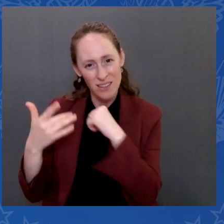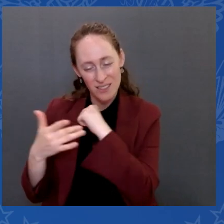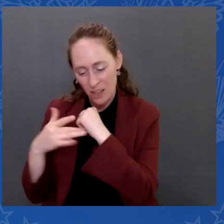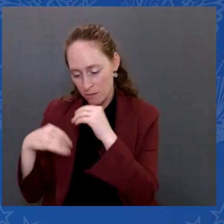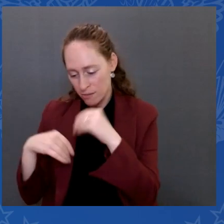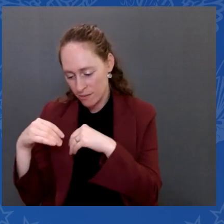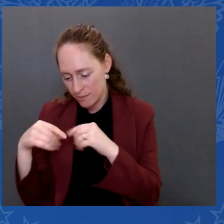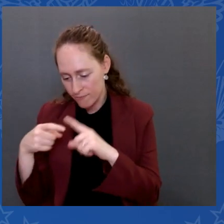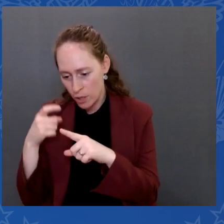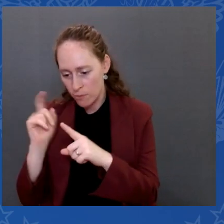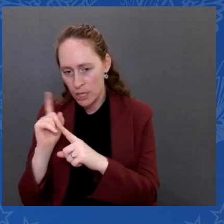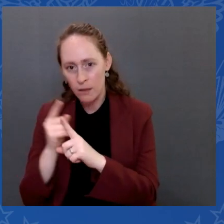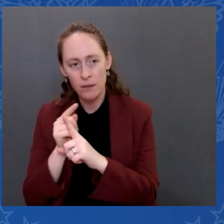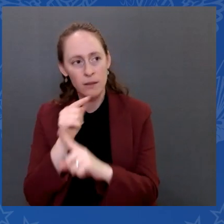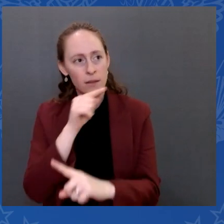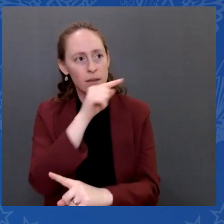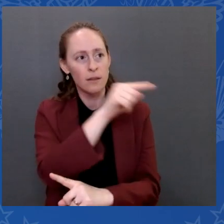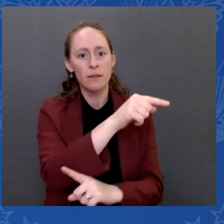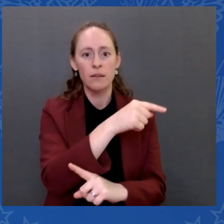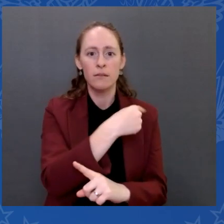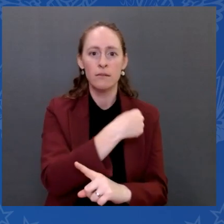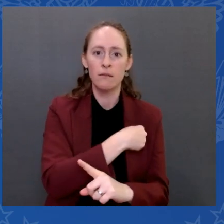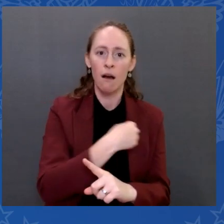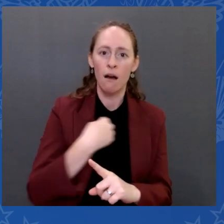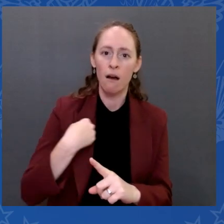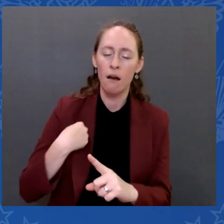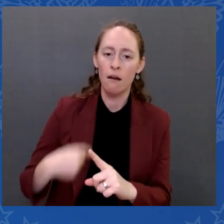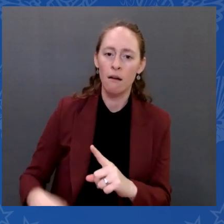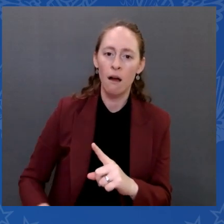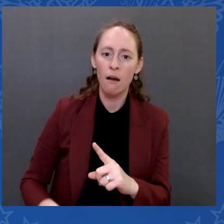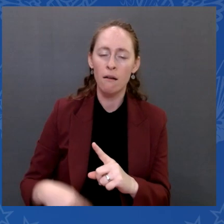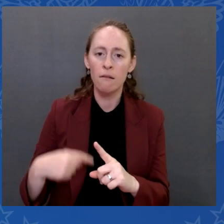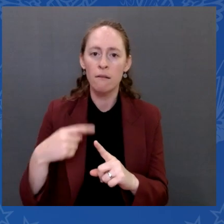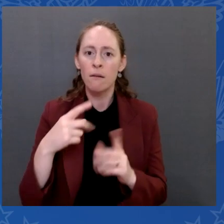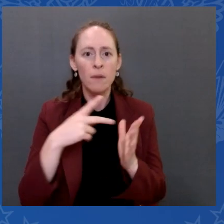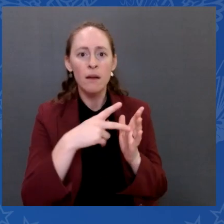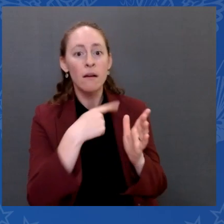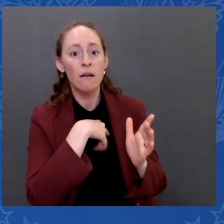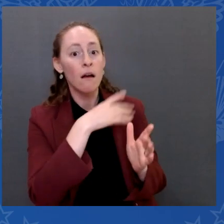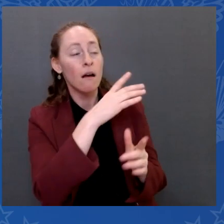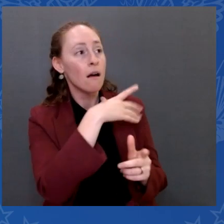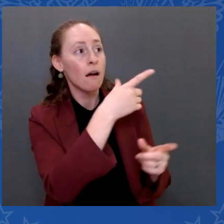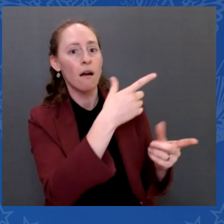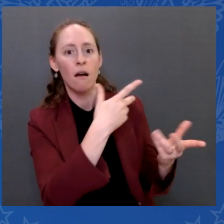They're building indigenous microelectronics capabilities. And they're doing everything it takes